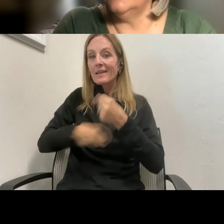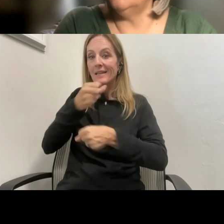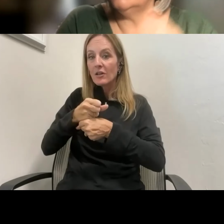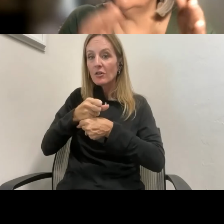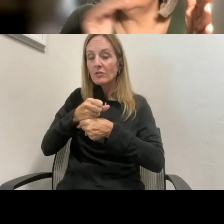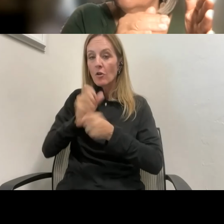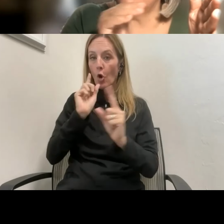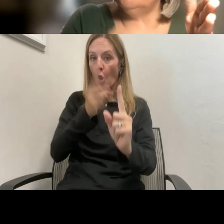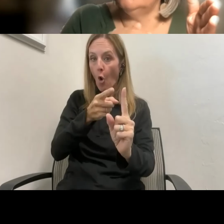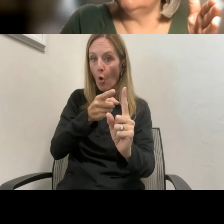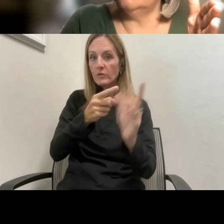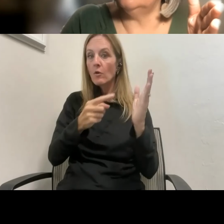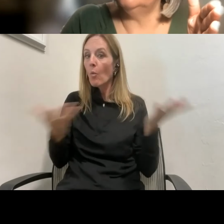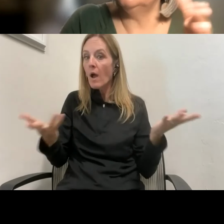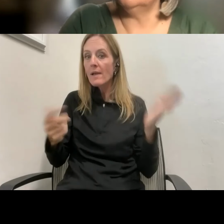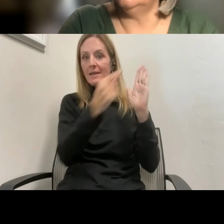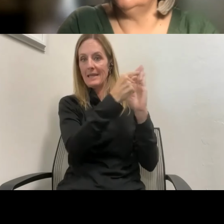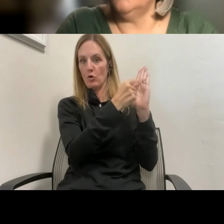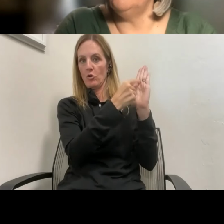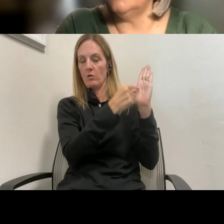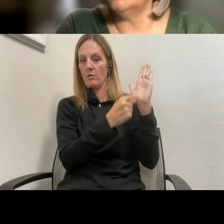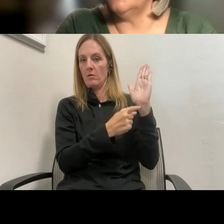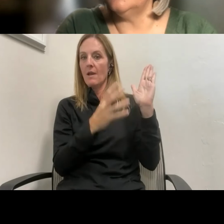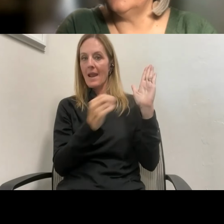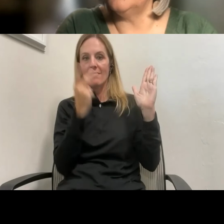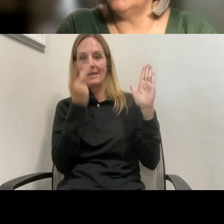And they can see where they fit in. And I'll come back to that a little bit.